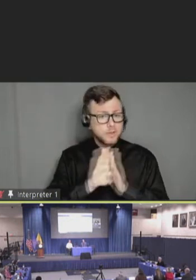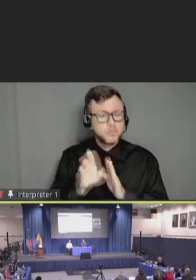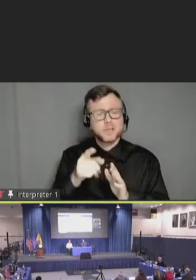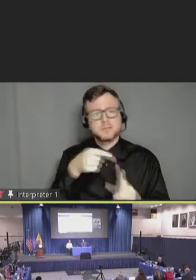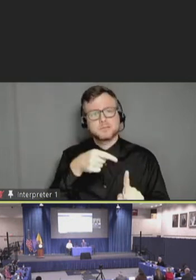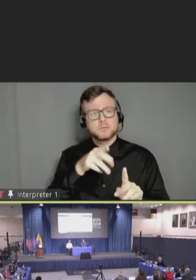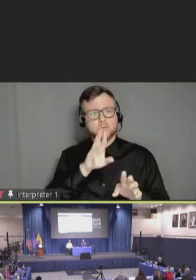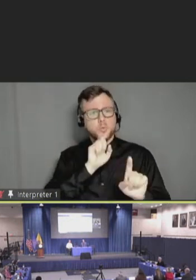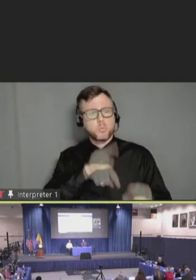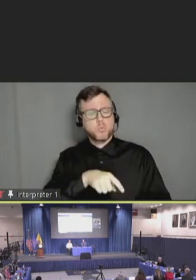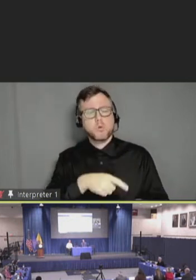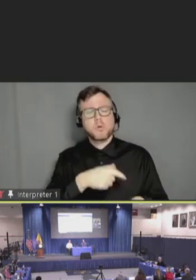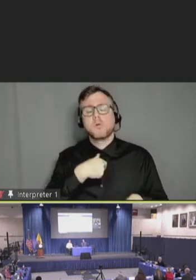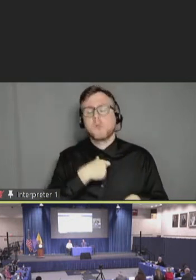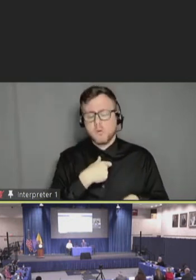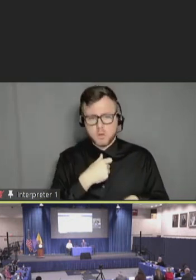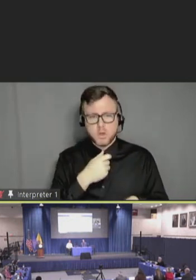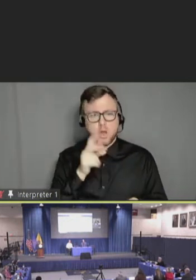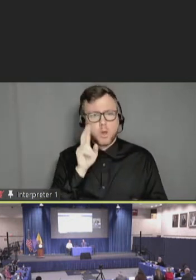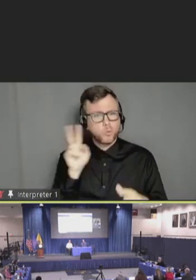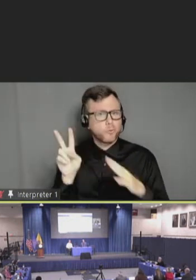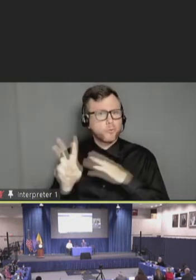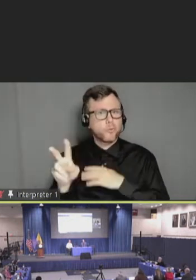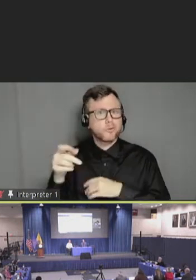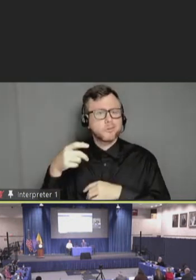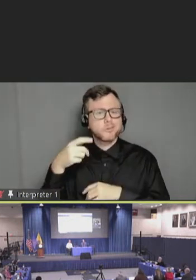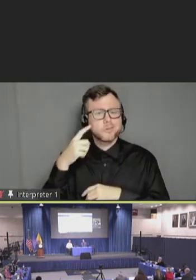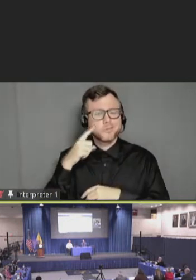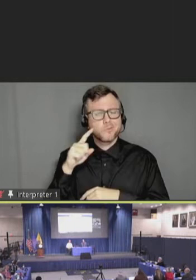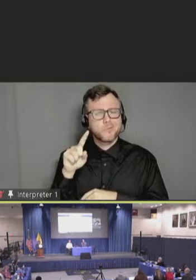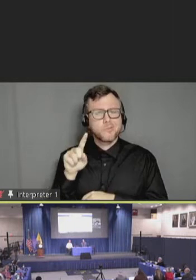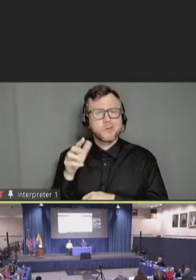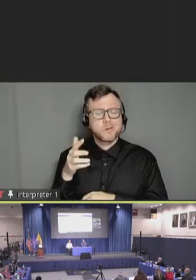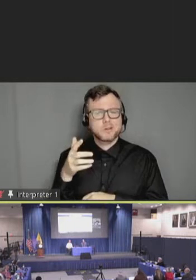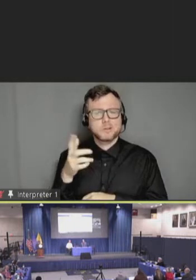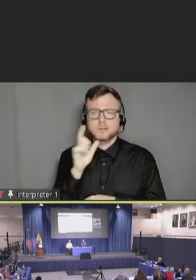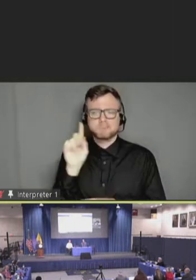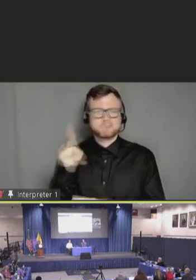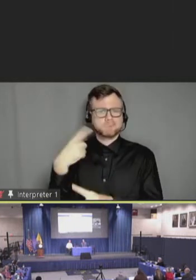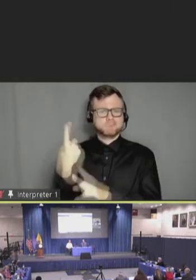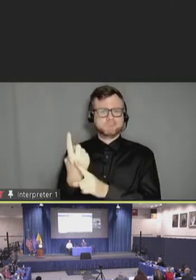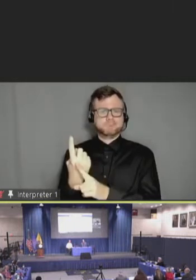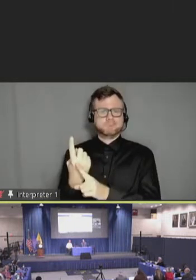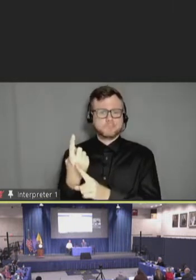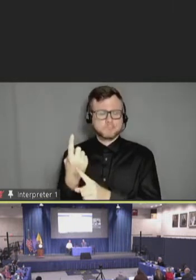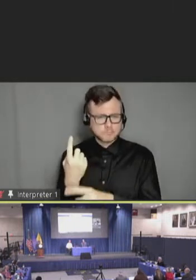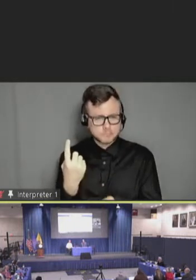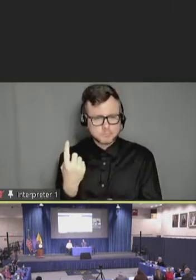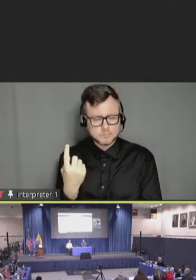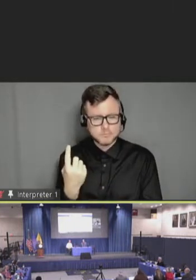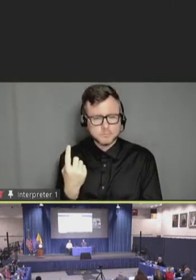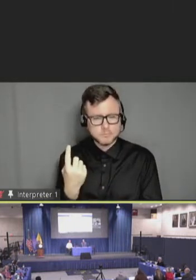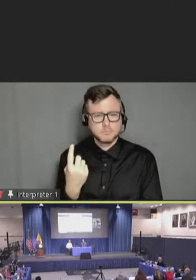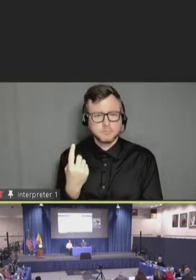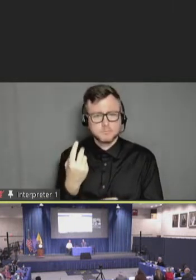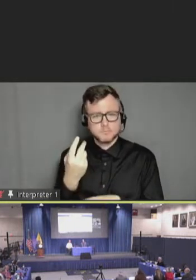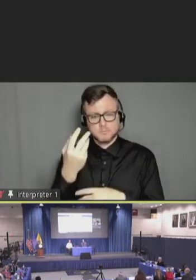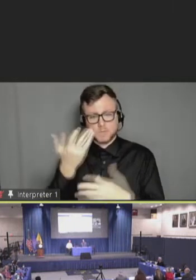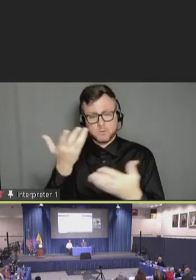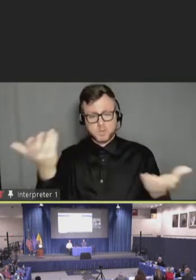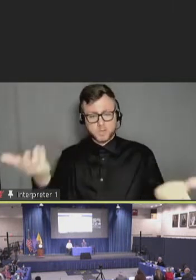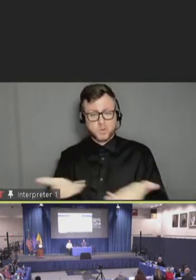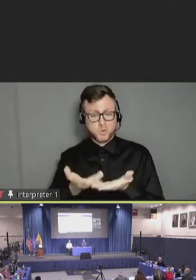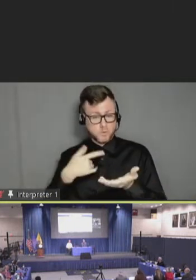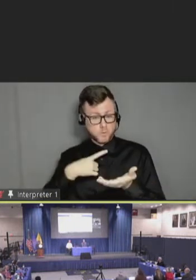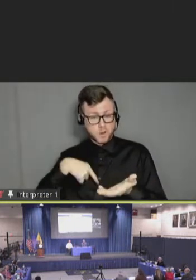And I look forward to this -- not only having been brought to our review and approval, but